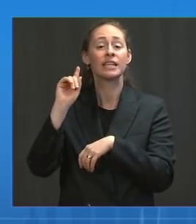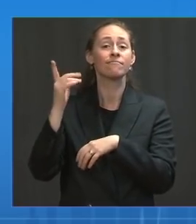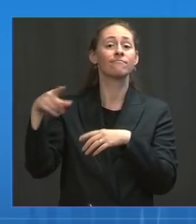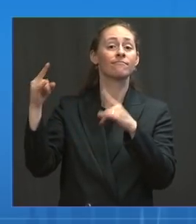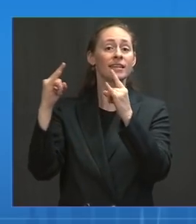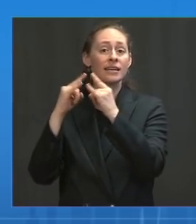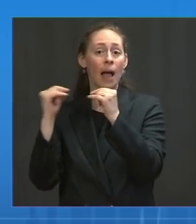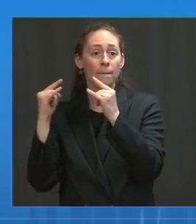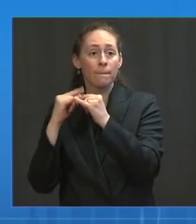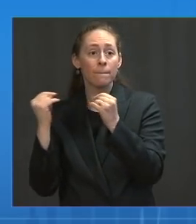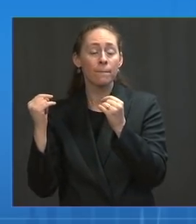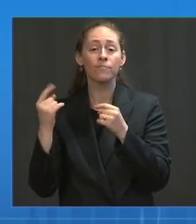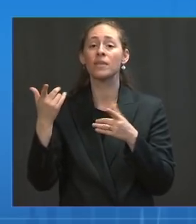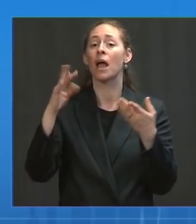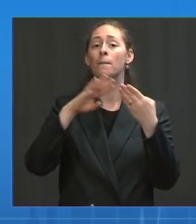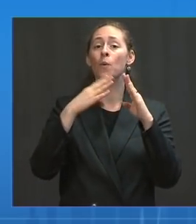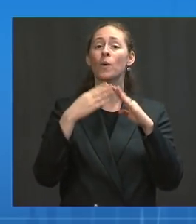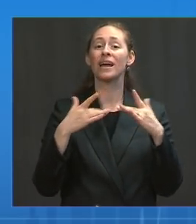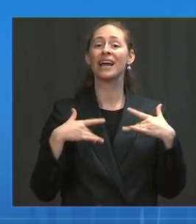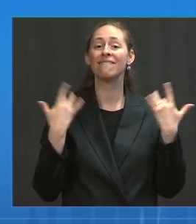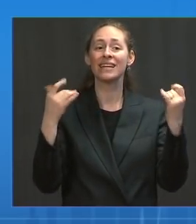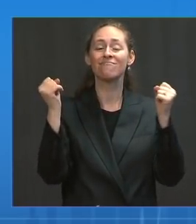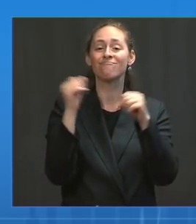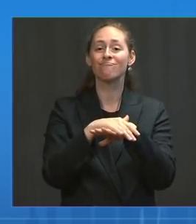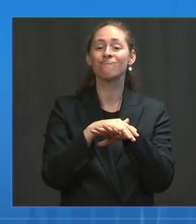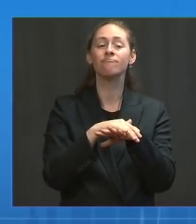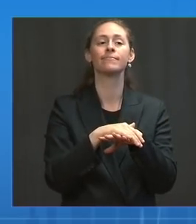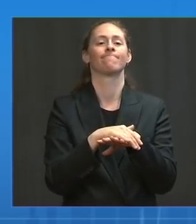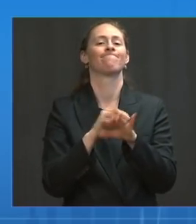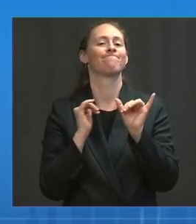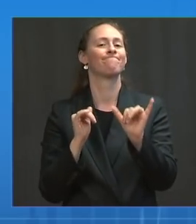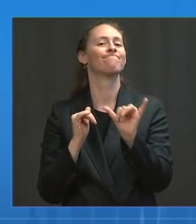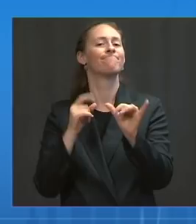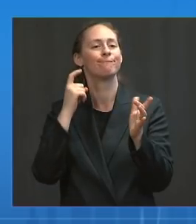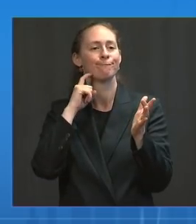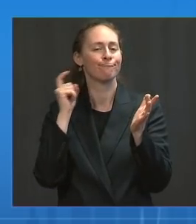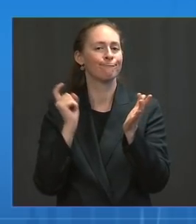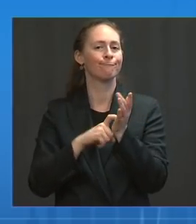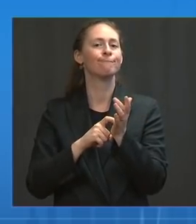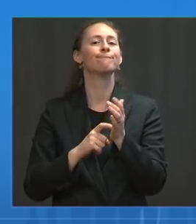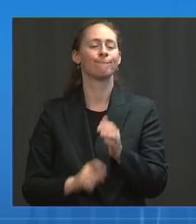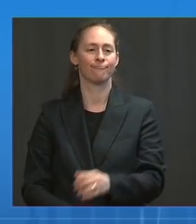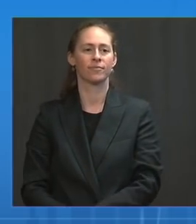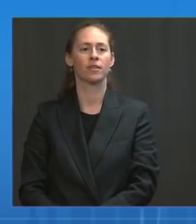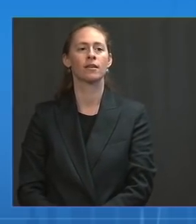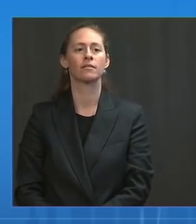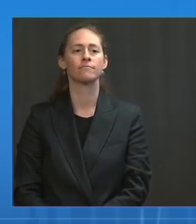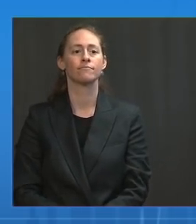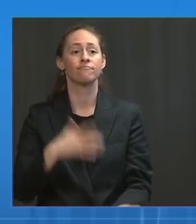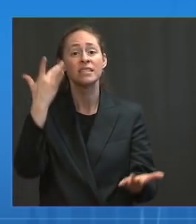where proper hard learned prevention strategies are not enforced, and the virus is readily able to thrive.